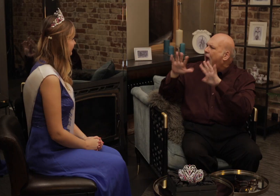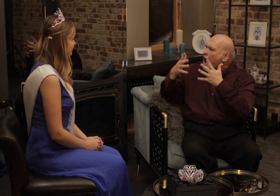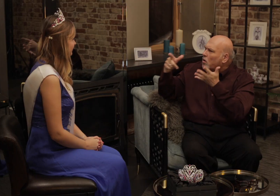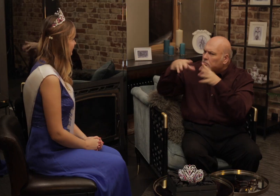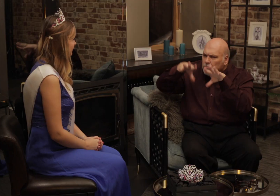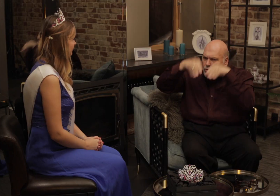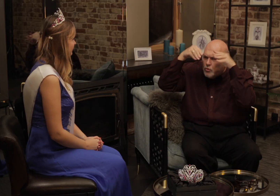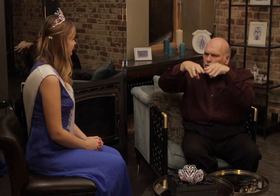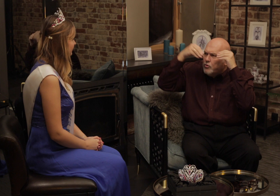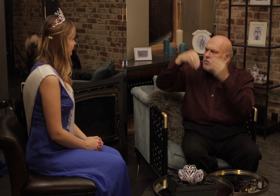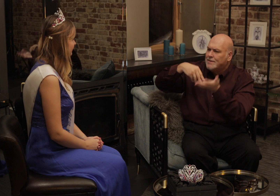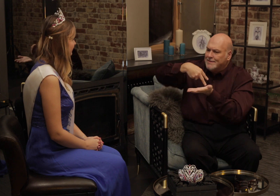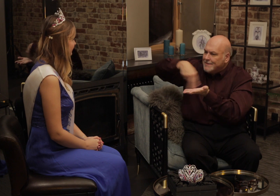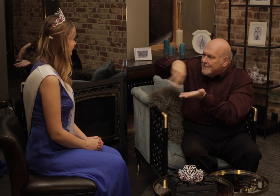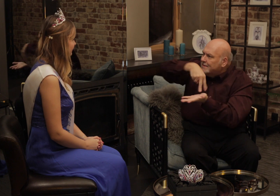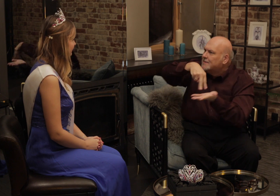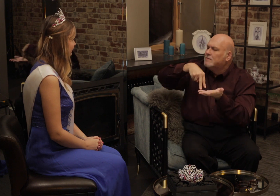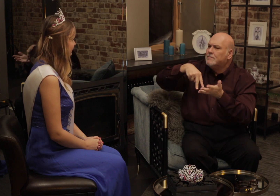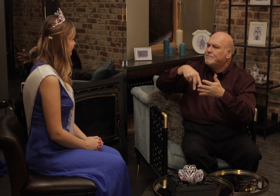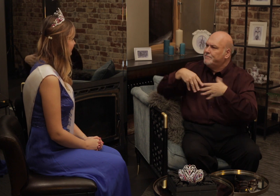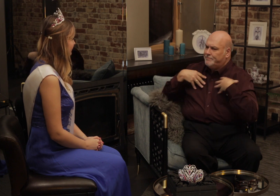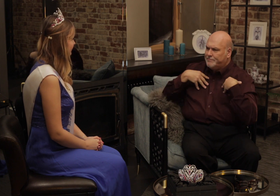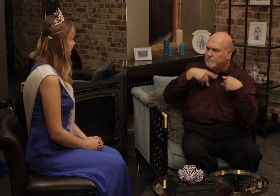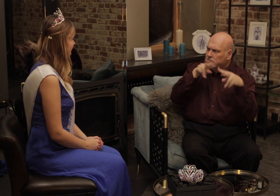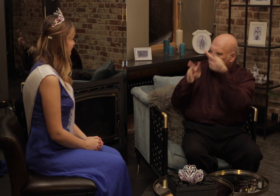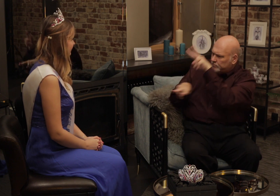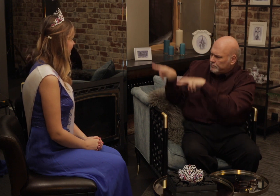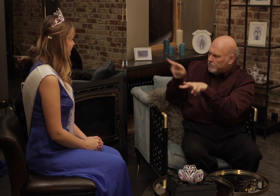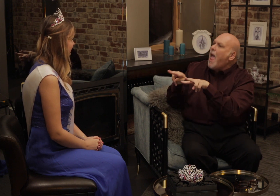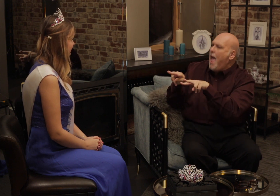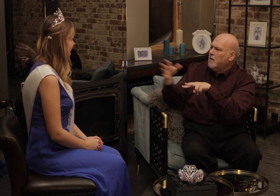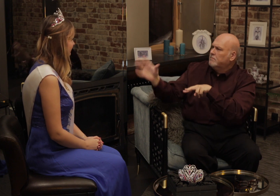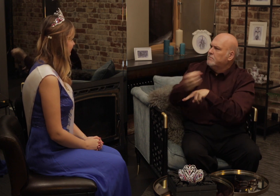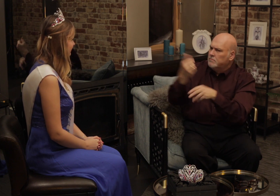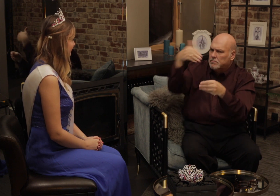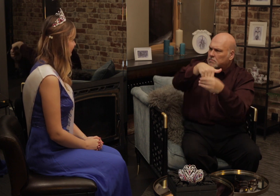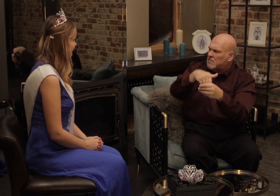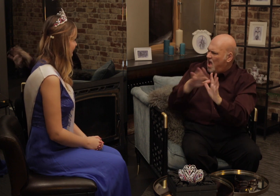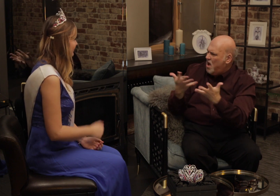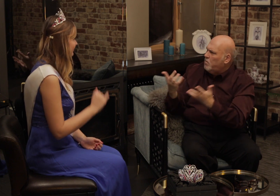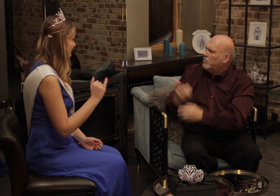How did you learn to dance, and how were you selected for the pageant?